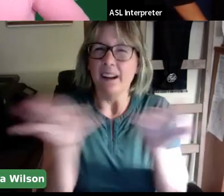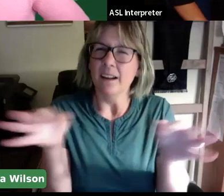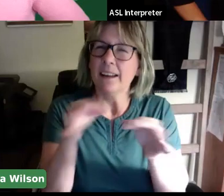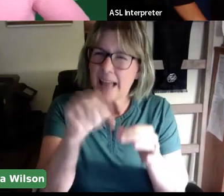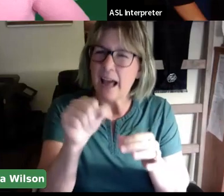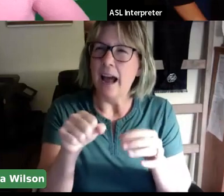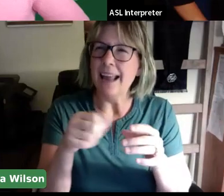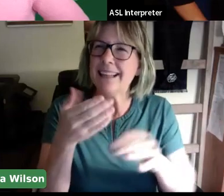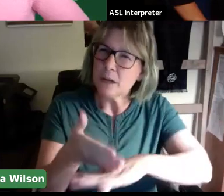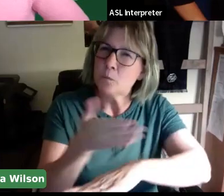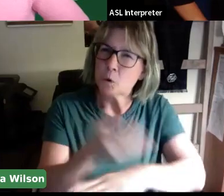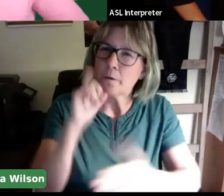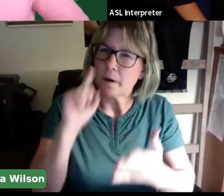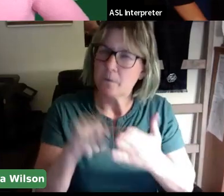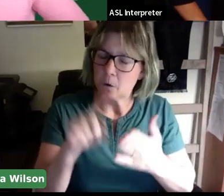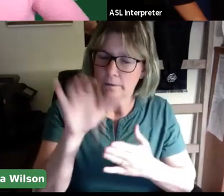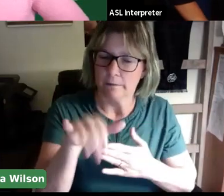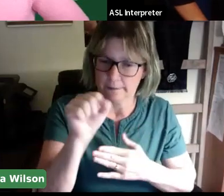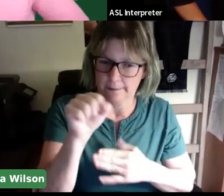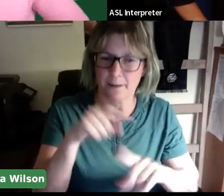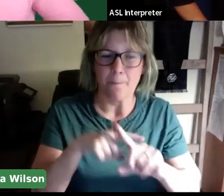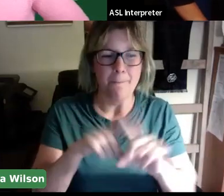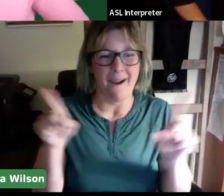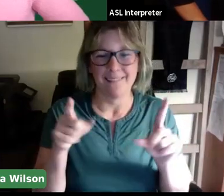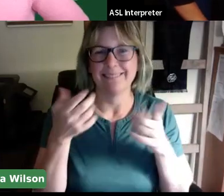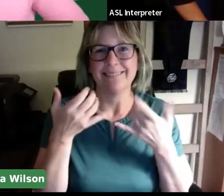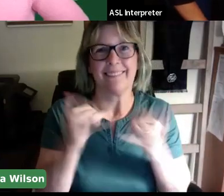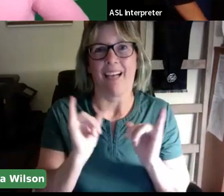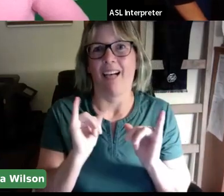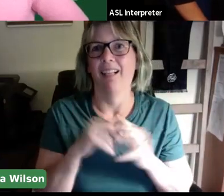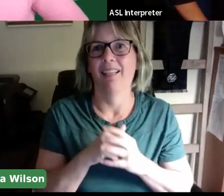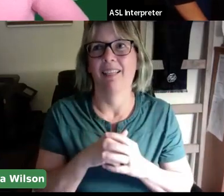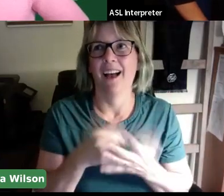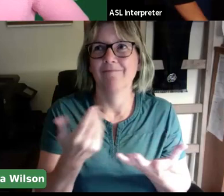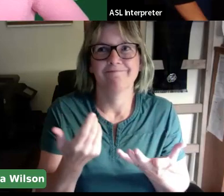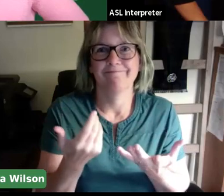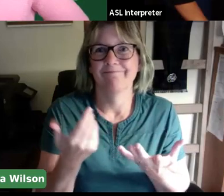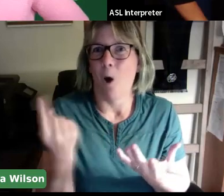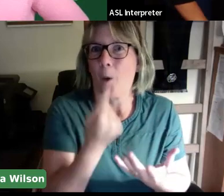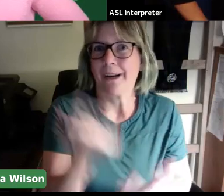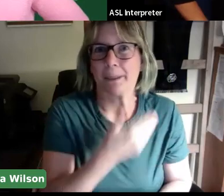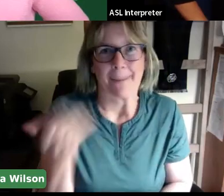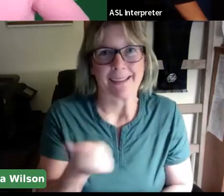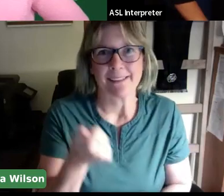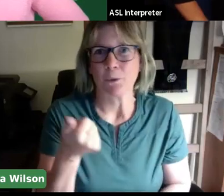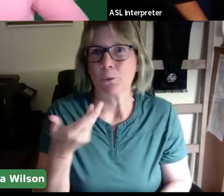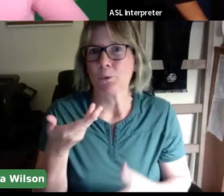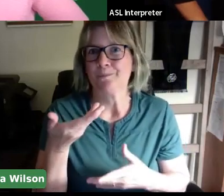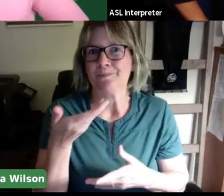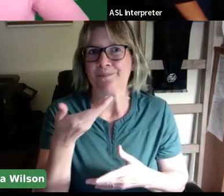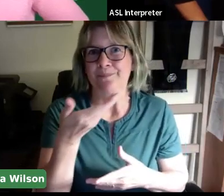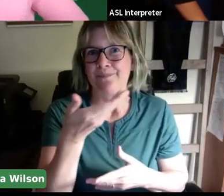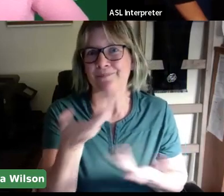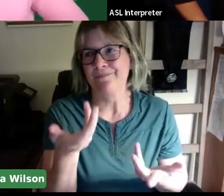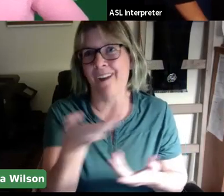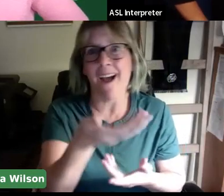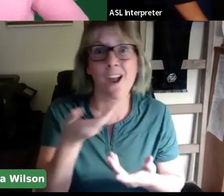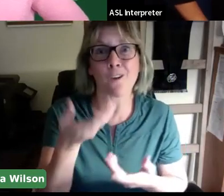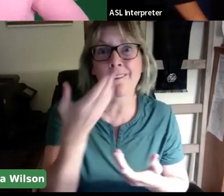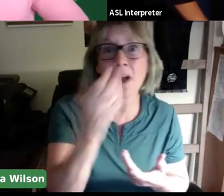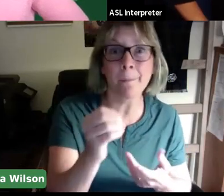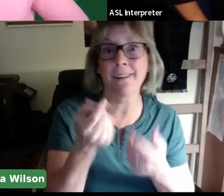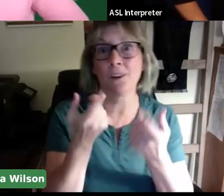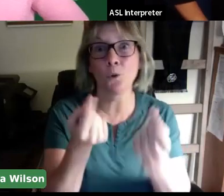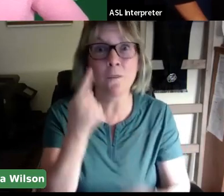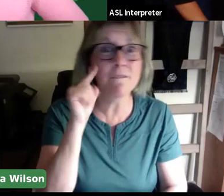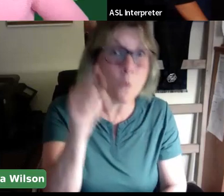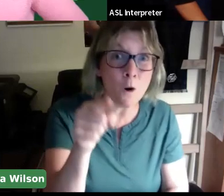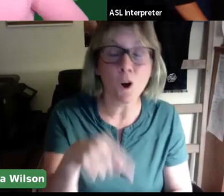Captions are improving. I have seen that but Still, it's always best to have to hire a